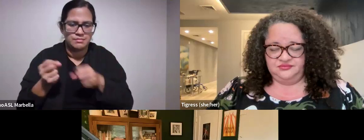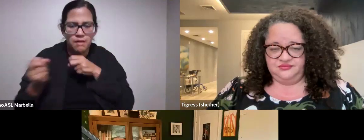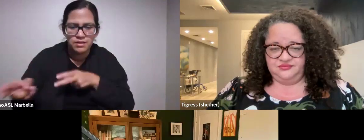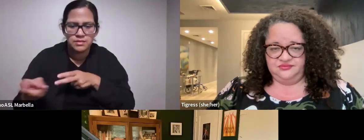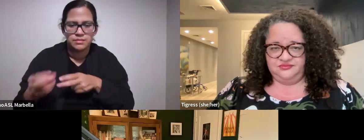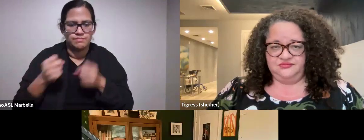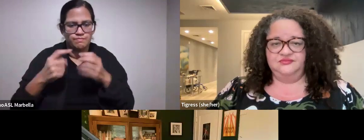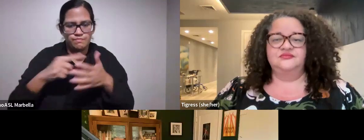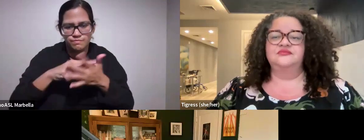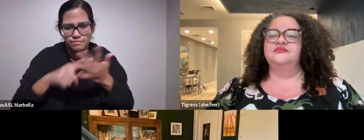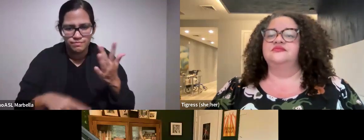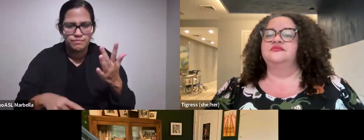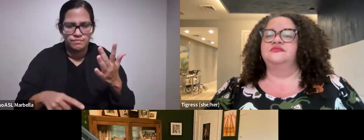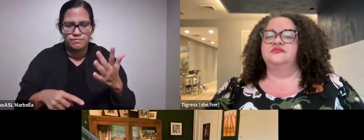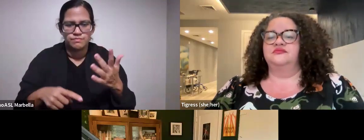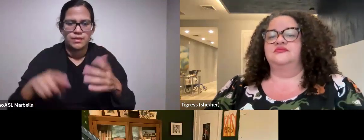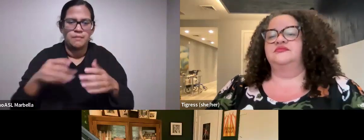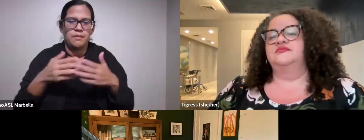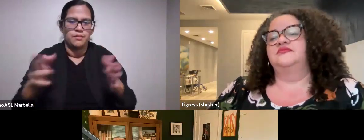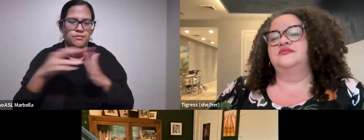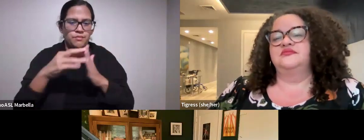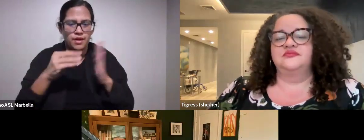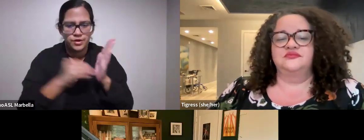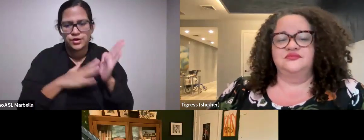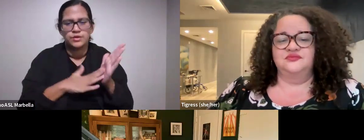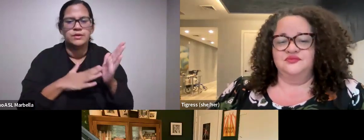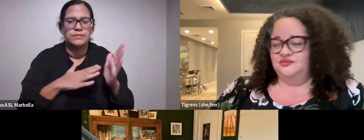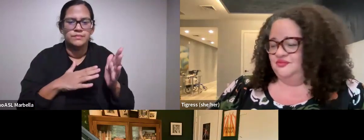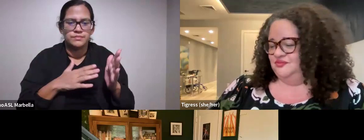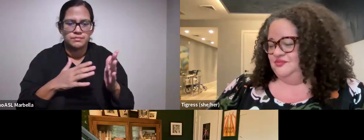record and constructed these sort of reconstructed these